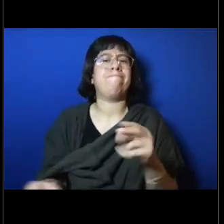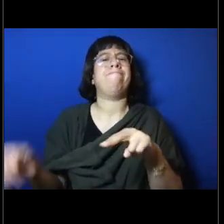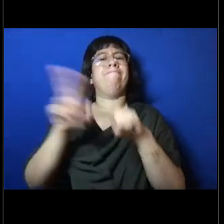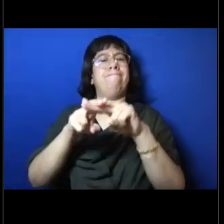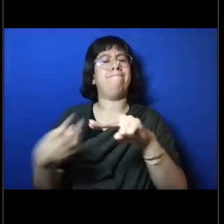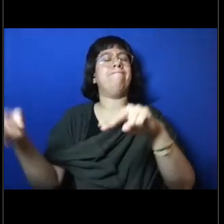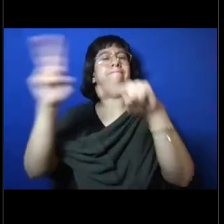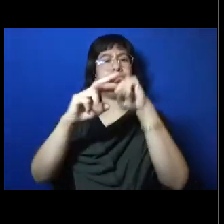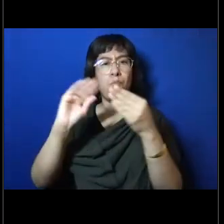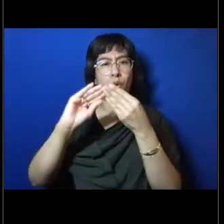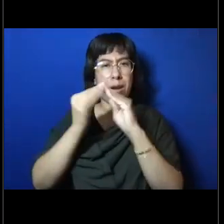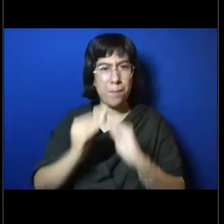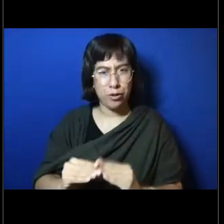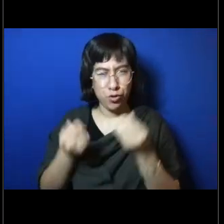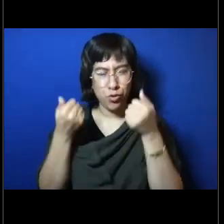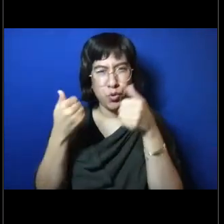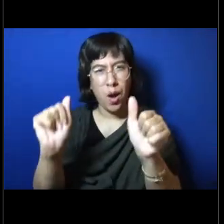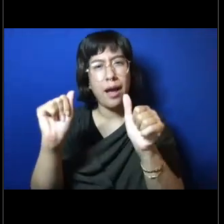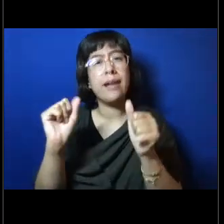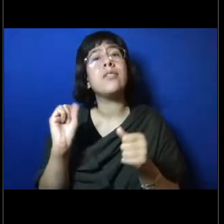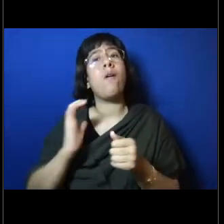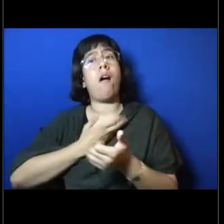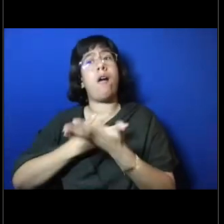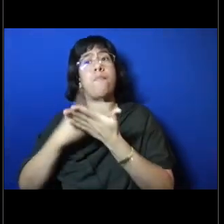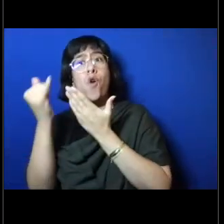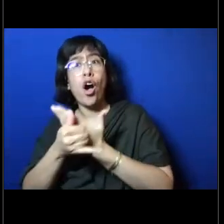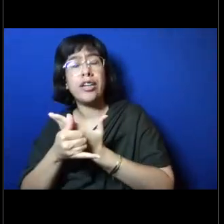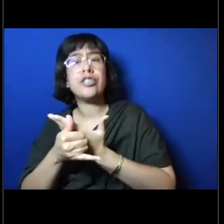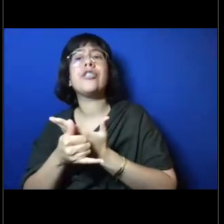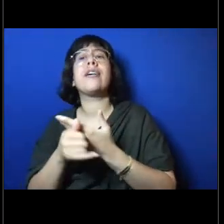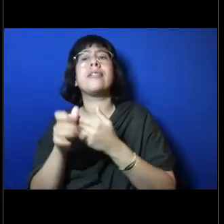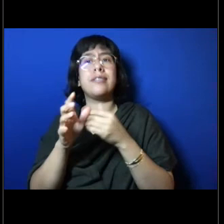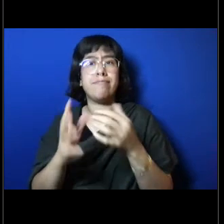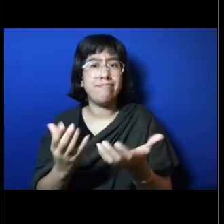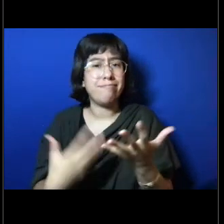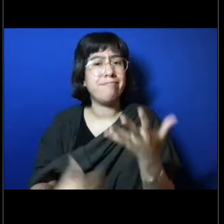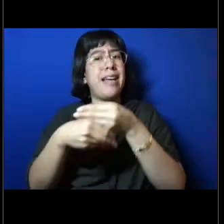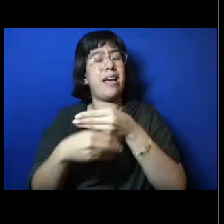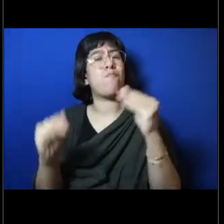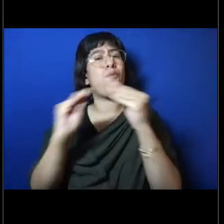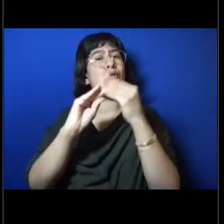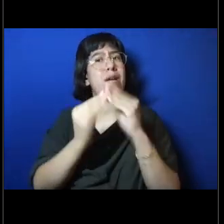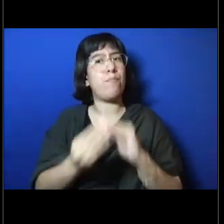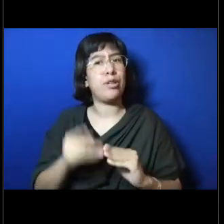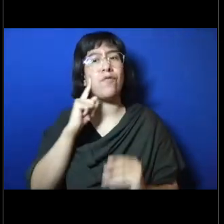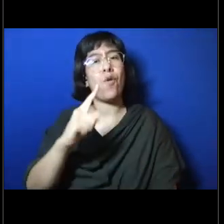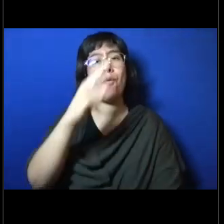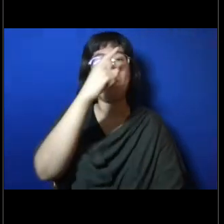is do projects that recover endangered abalone like white and black abalone. So it was really through that